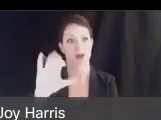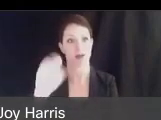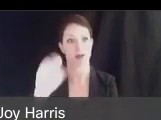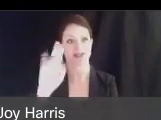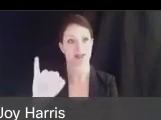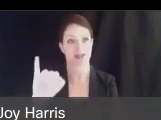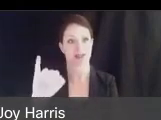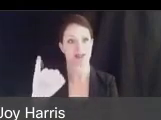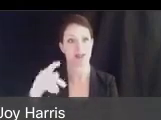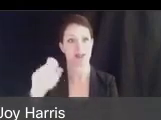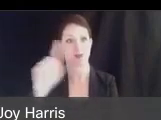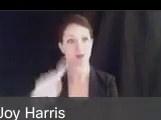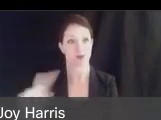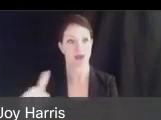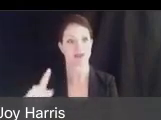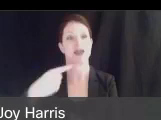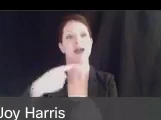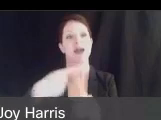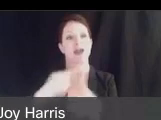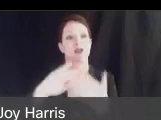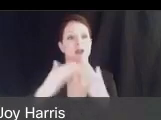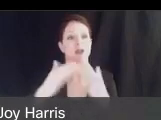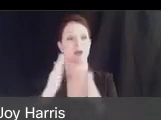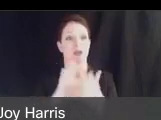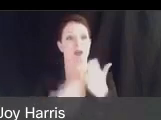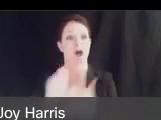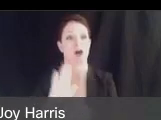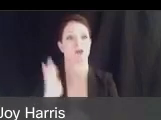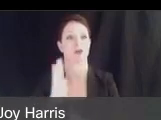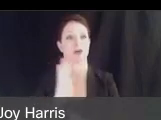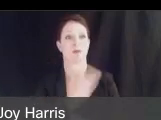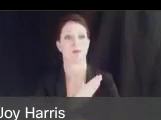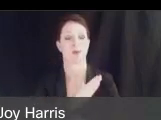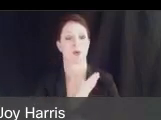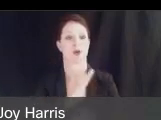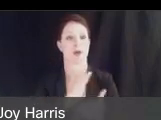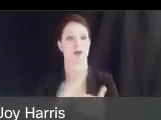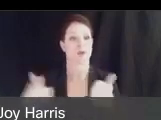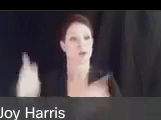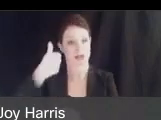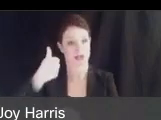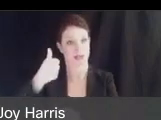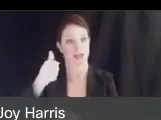and the Community College Board Chair, Mr. Frank Custer. The College has consistently answered